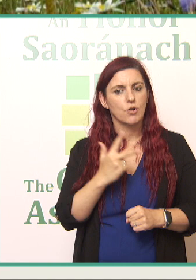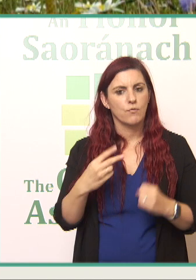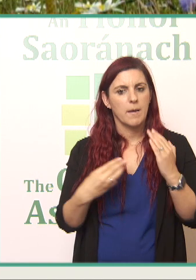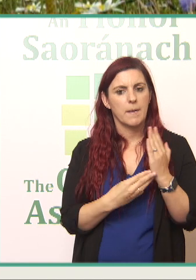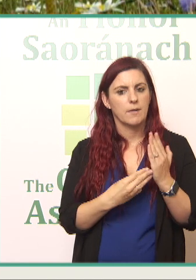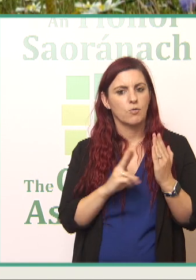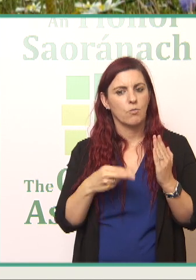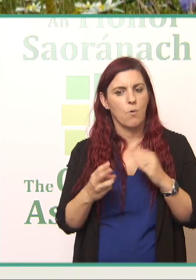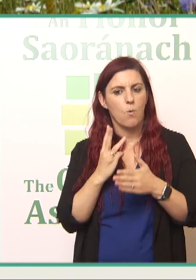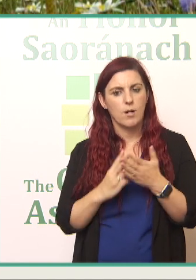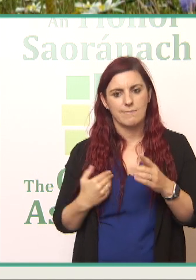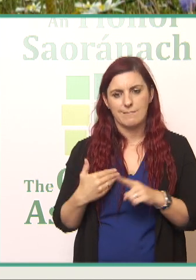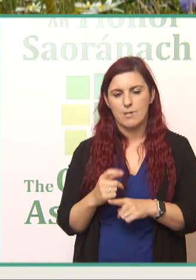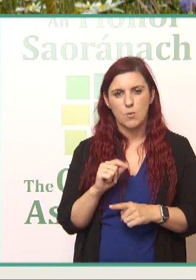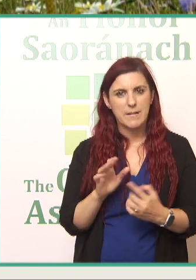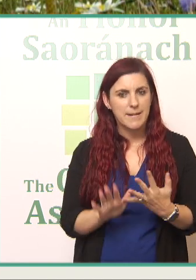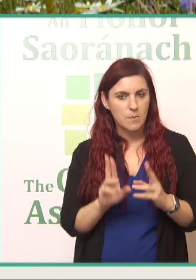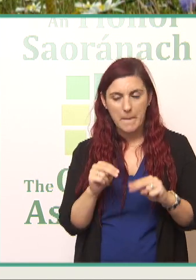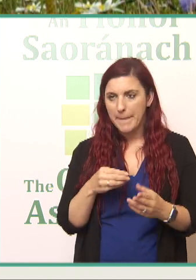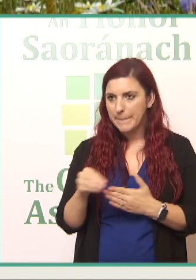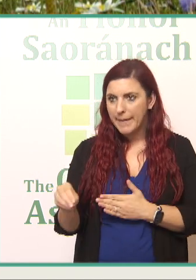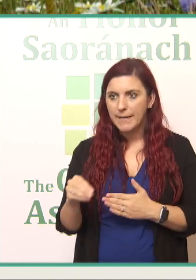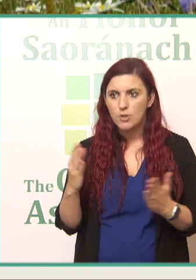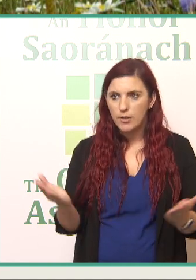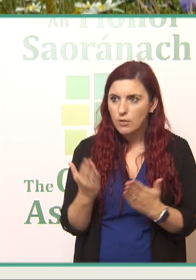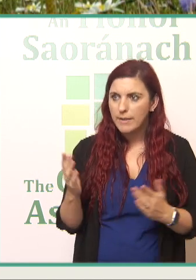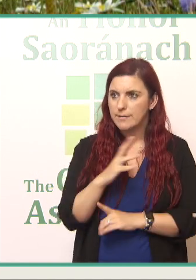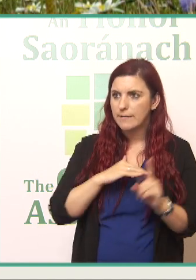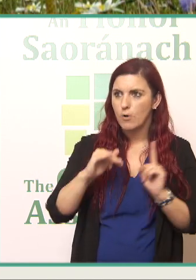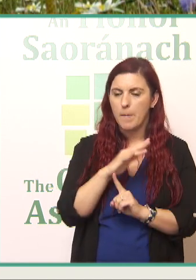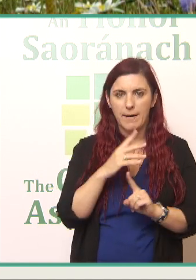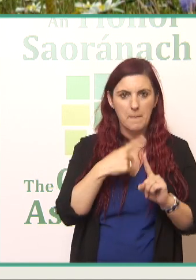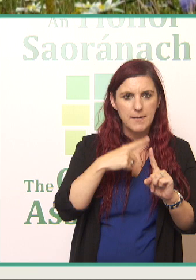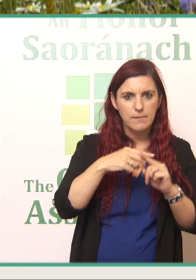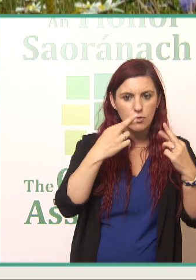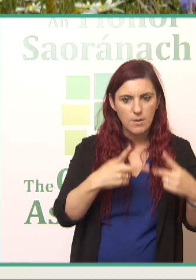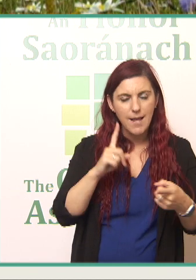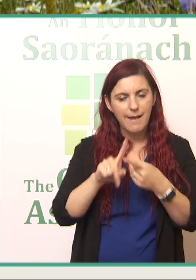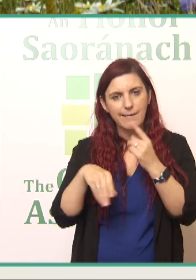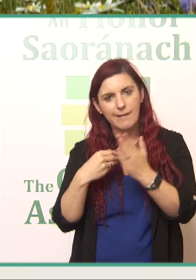since 2010 so it can pay generating environmental outcomes as well as economic outcomes for farmers